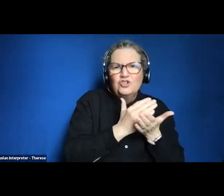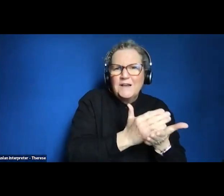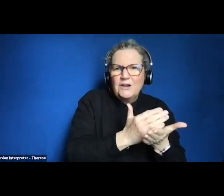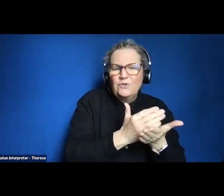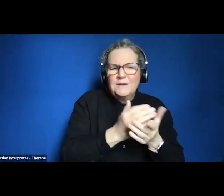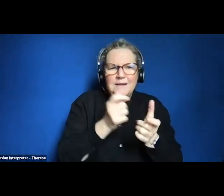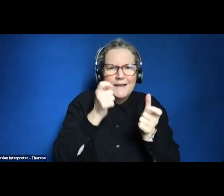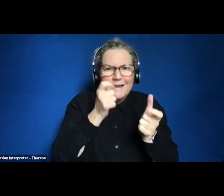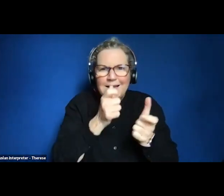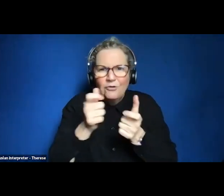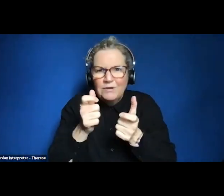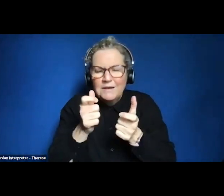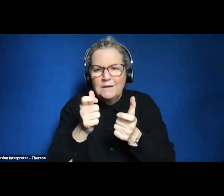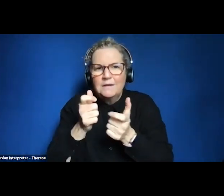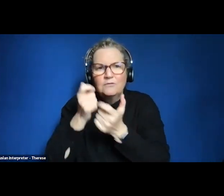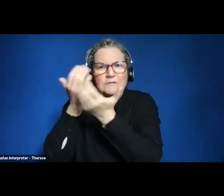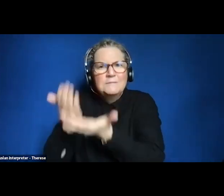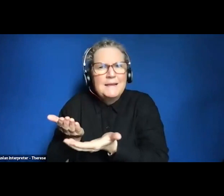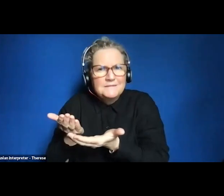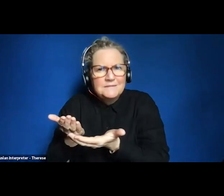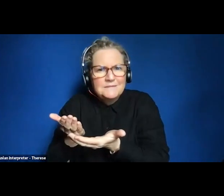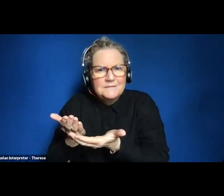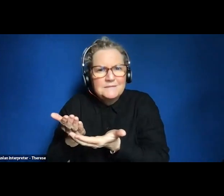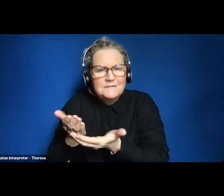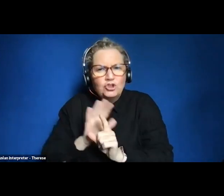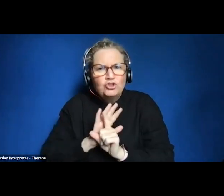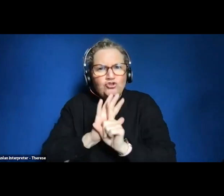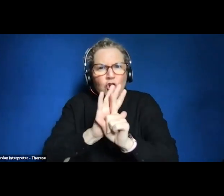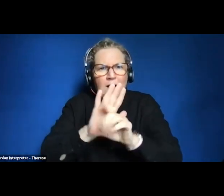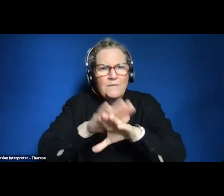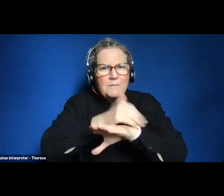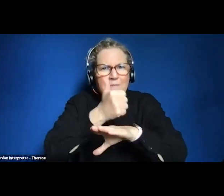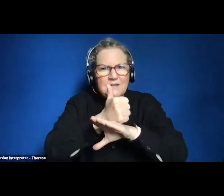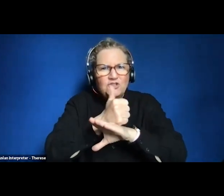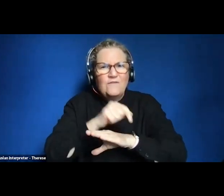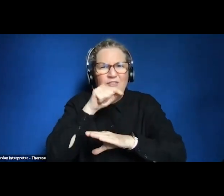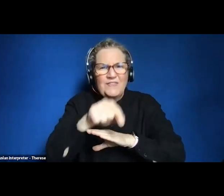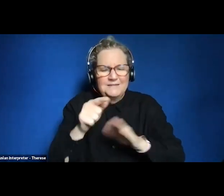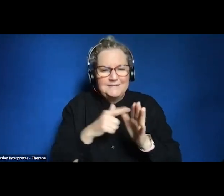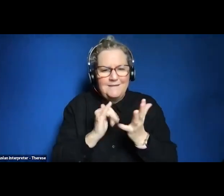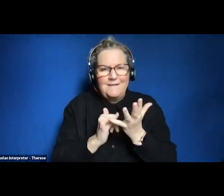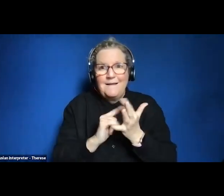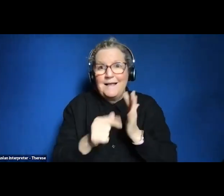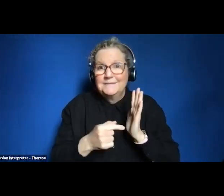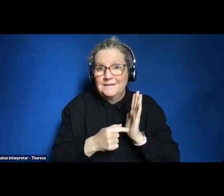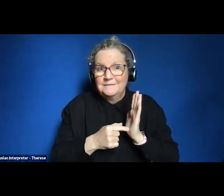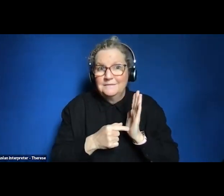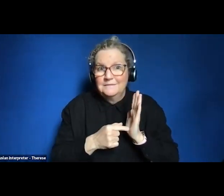the cultural values that drive the implementation of this asset. And it sets how we use, how we tell our stories,